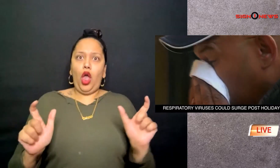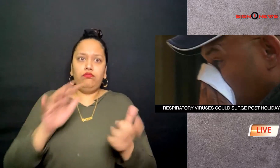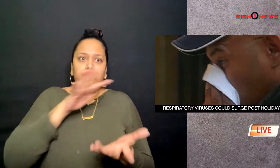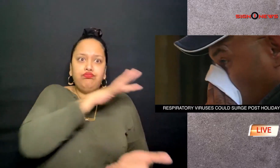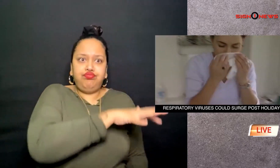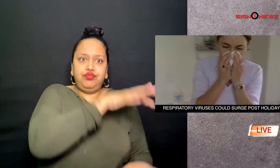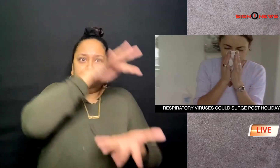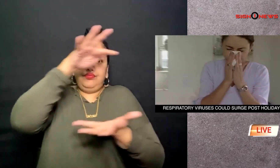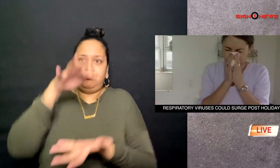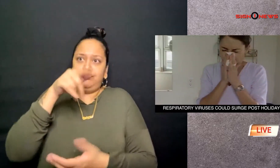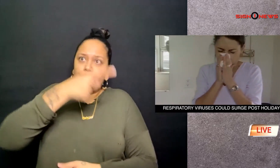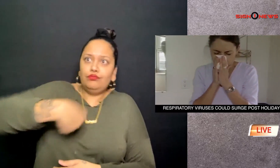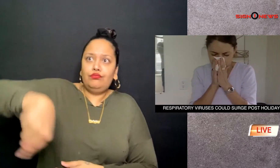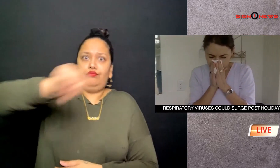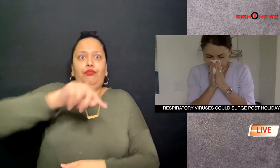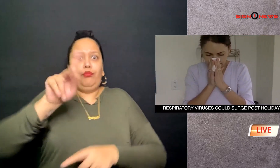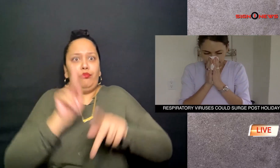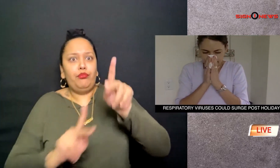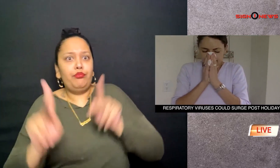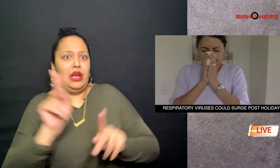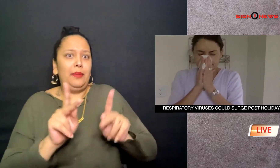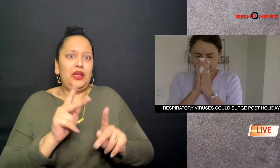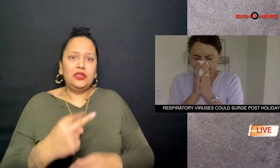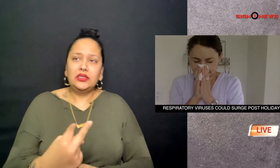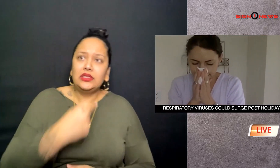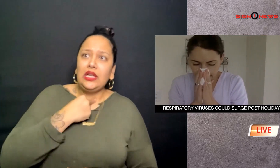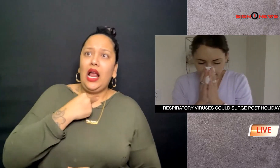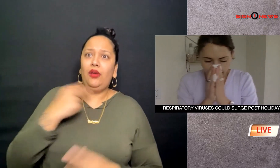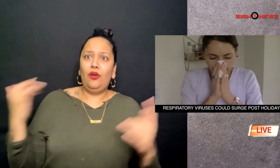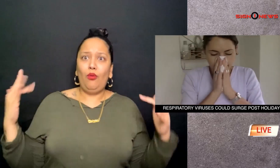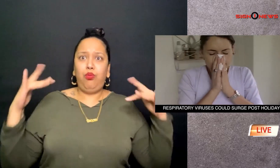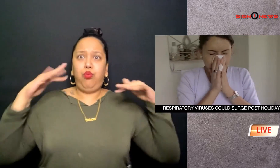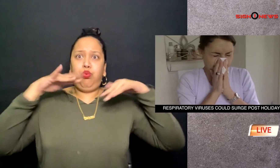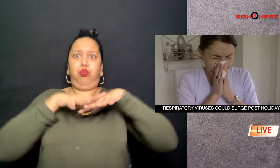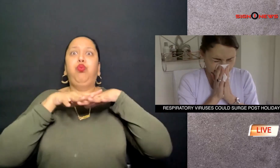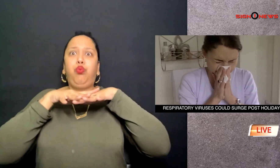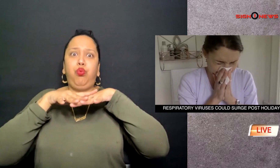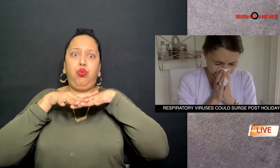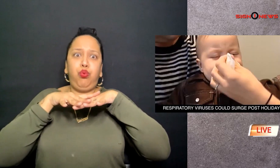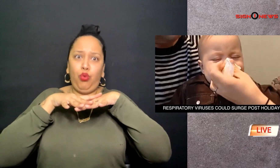another factor is the wave of flight cancellations sweeping the country large amounts of people